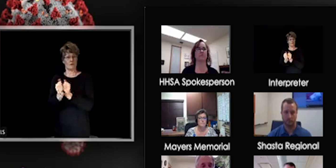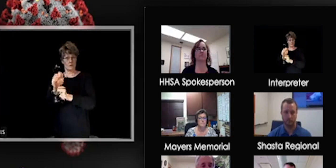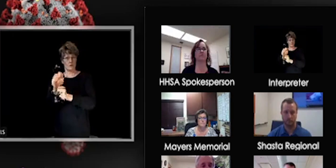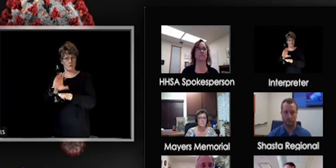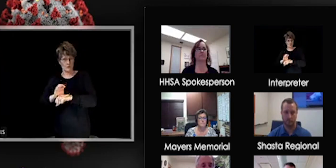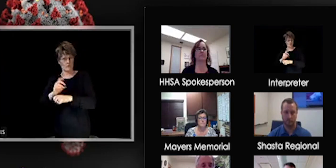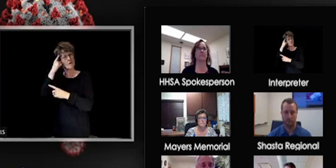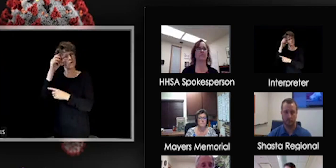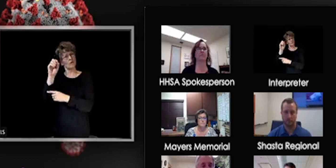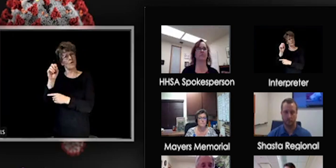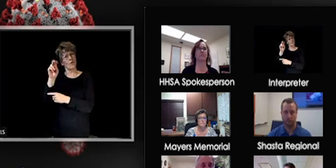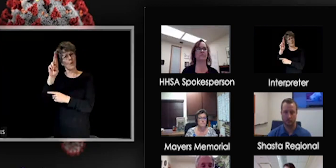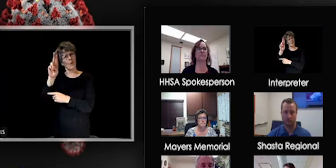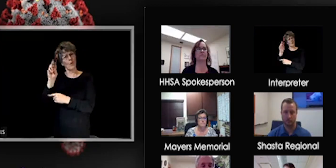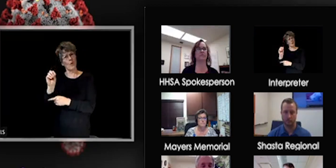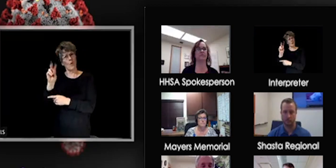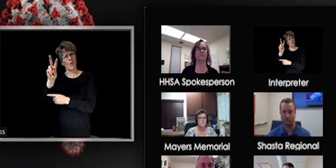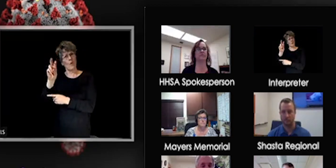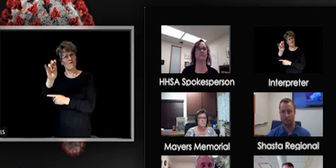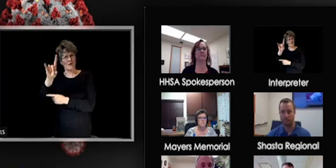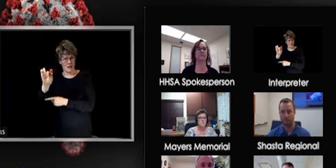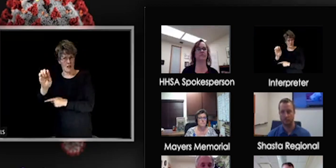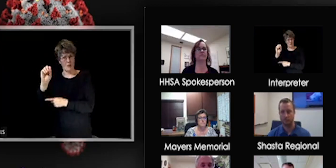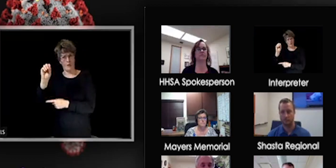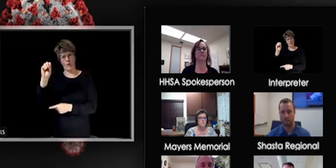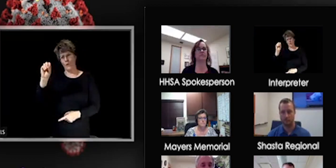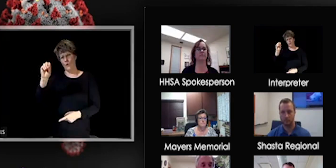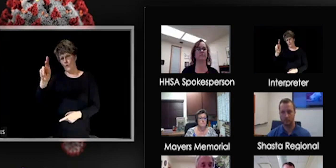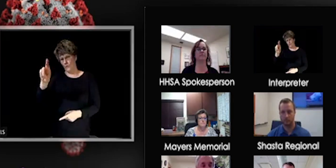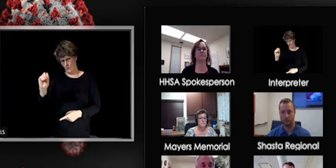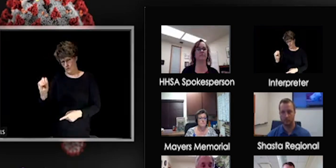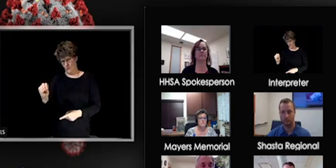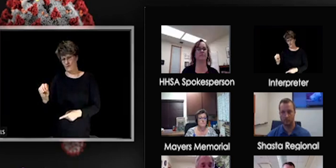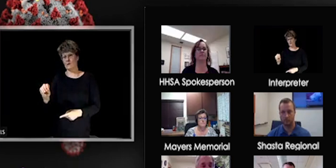from people that attended the church service on Mother’s Day there, and I know there